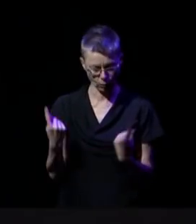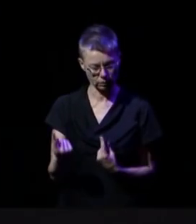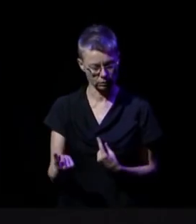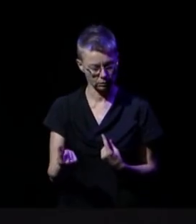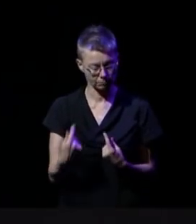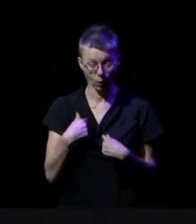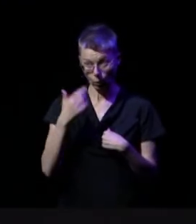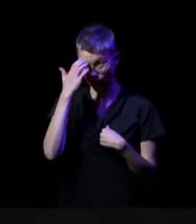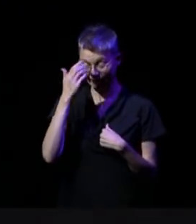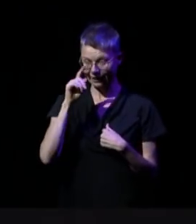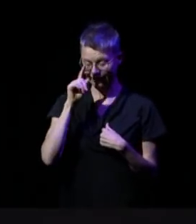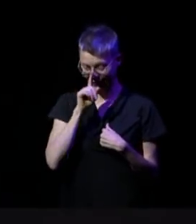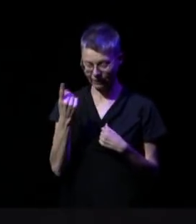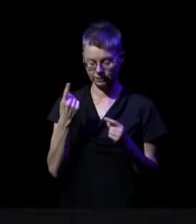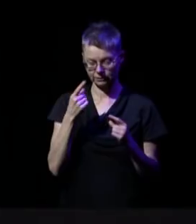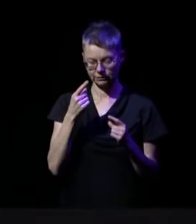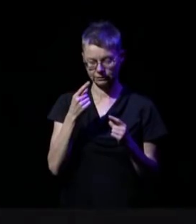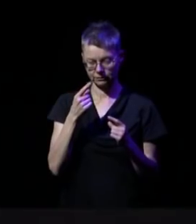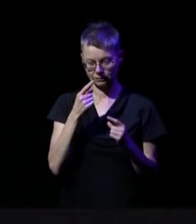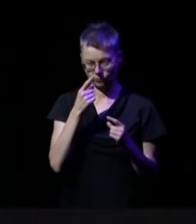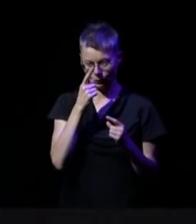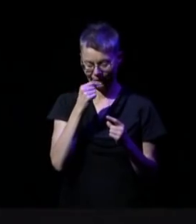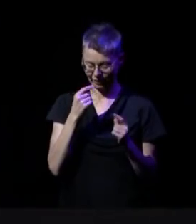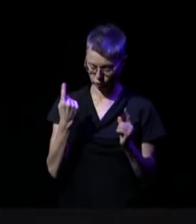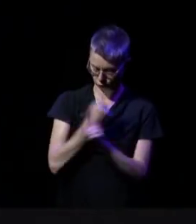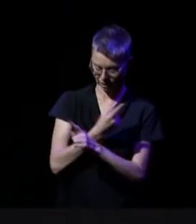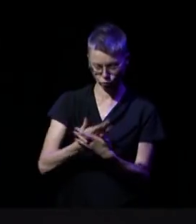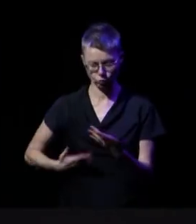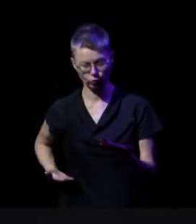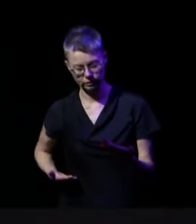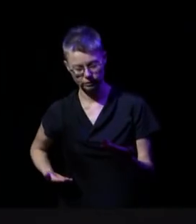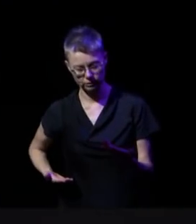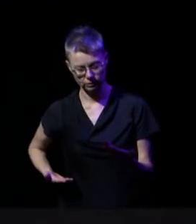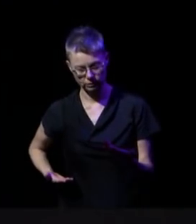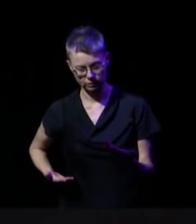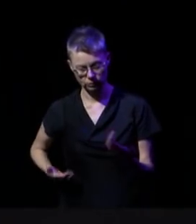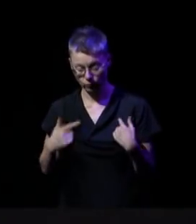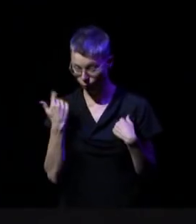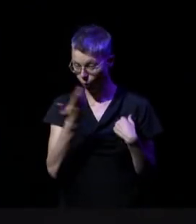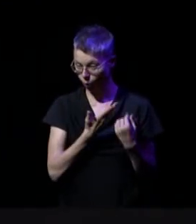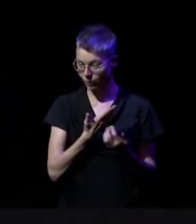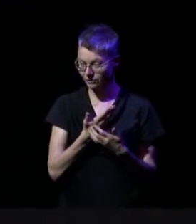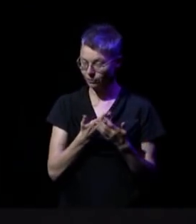to reconfigure the narrative to rewrite the story. We are always writing a story about who we are